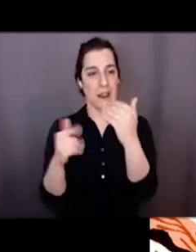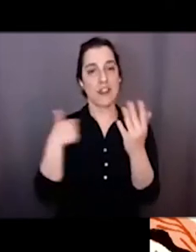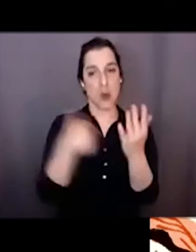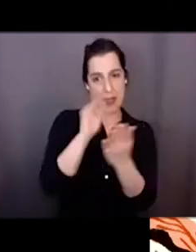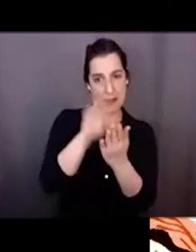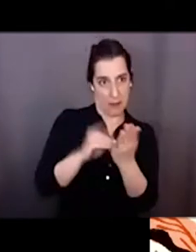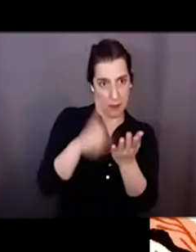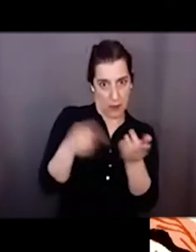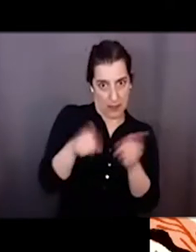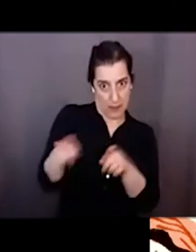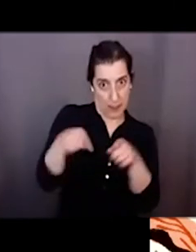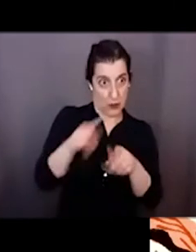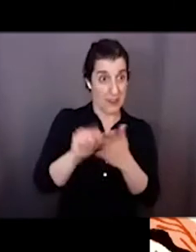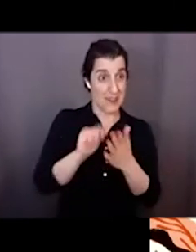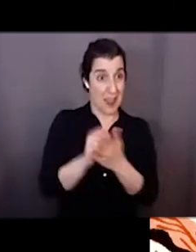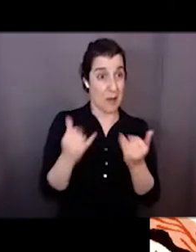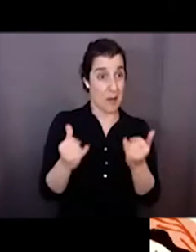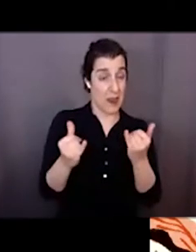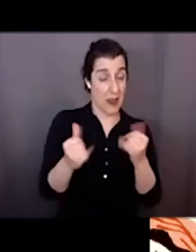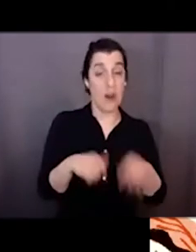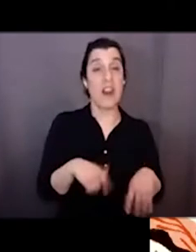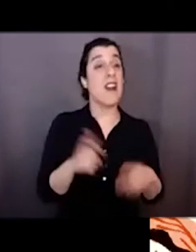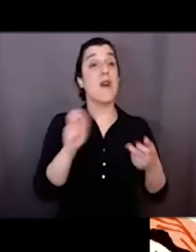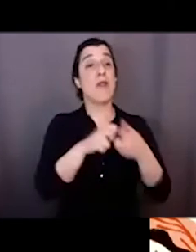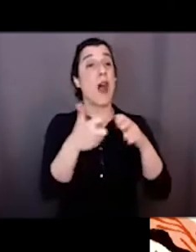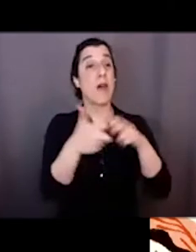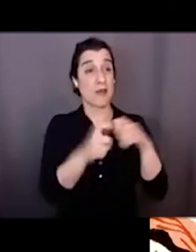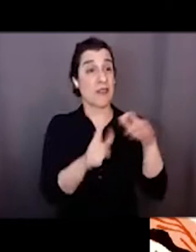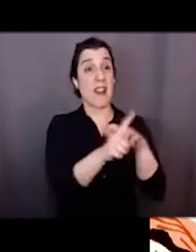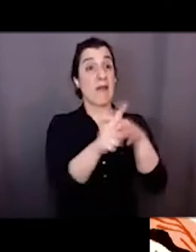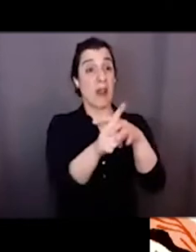time and redress some of the issues being uncovered before the next emergency of